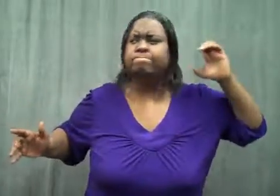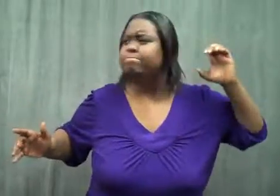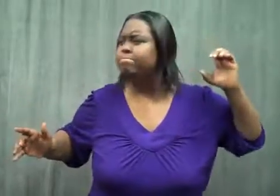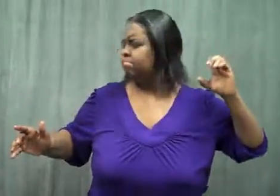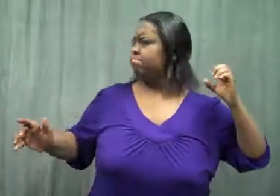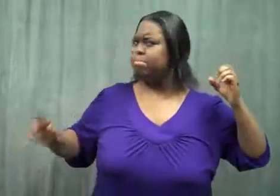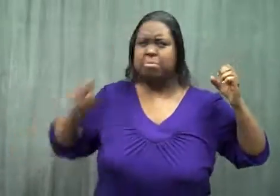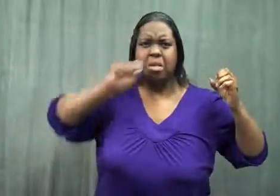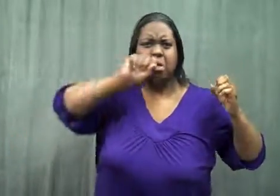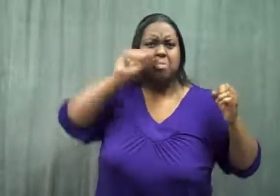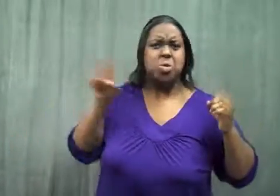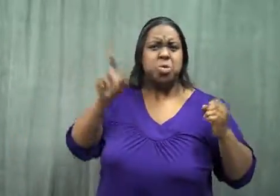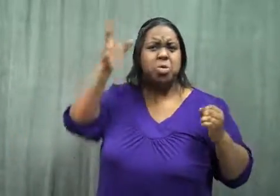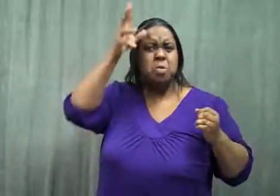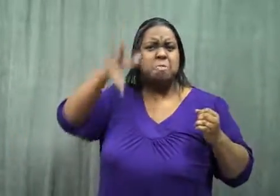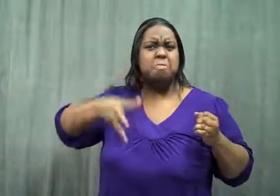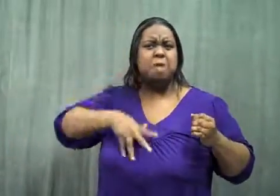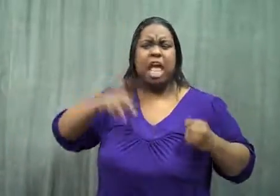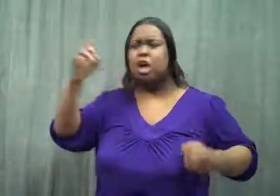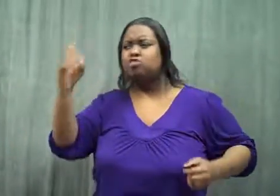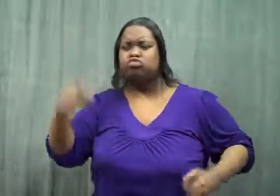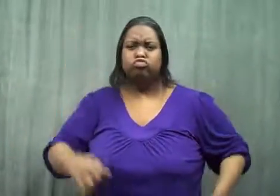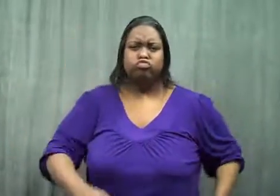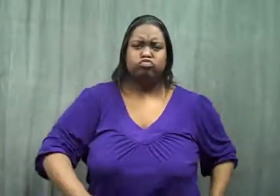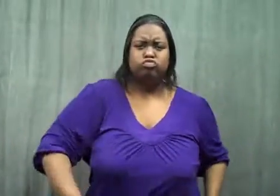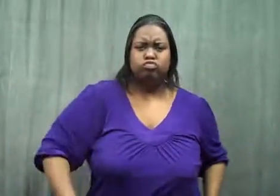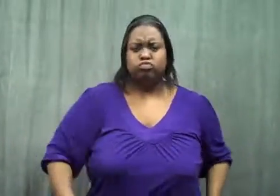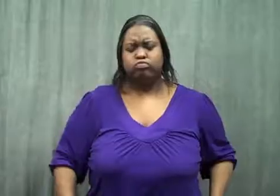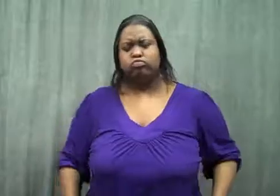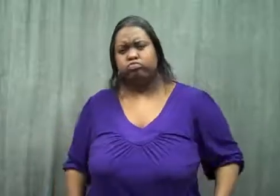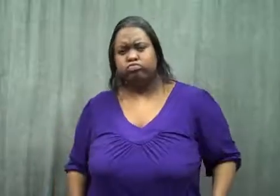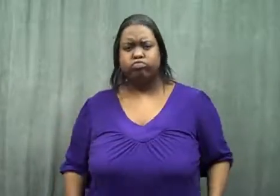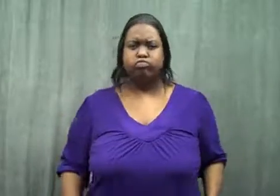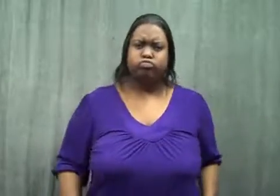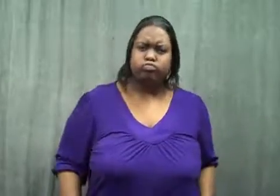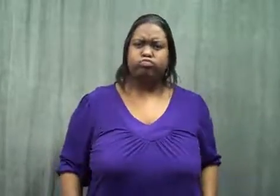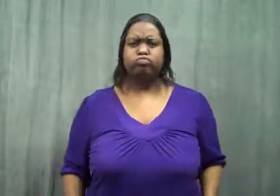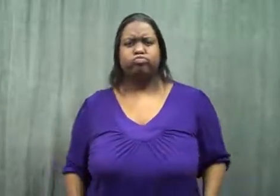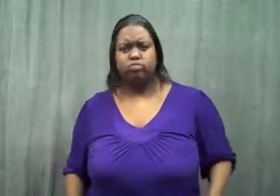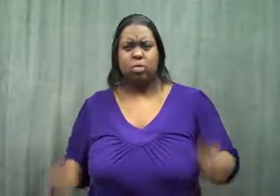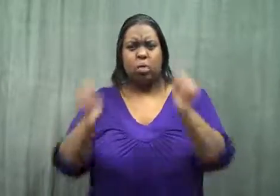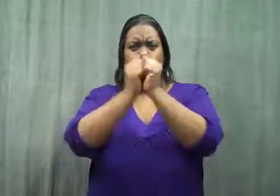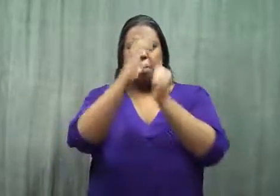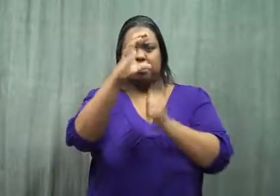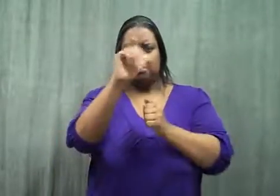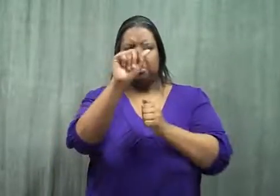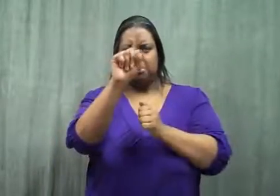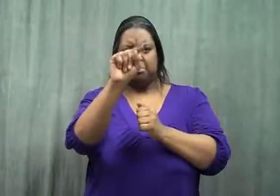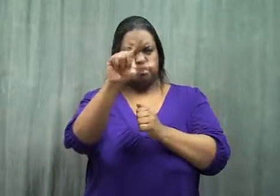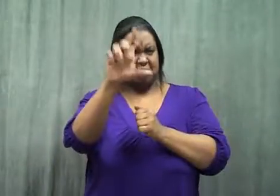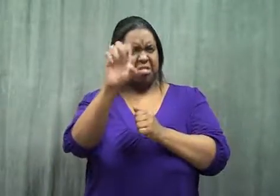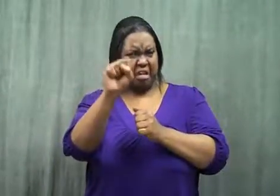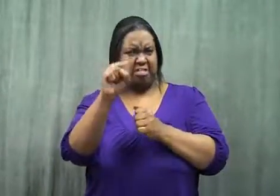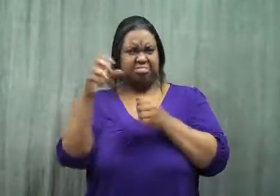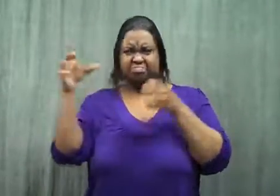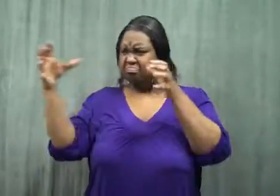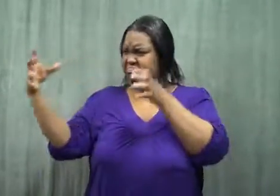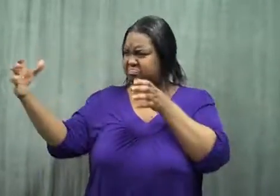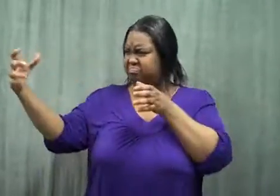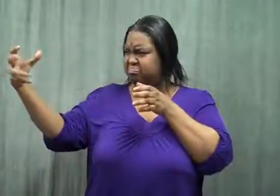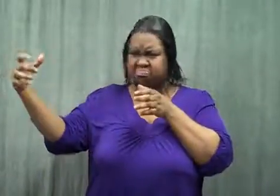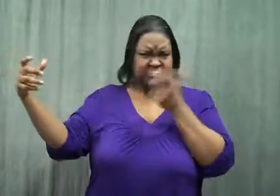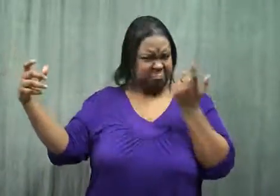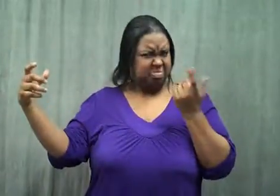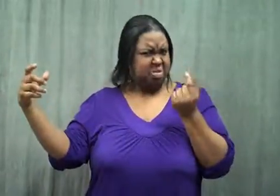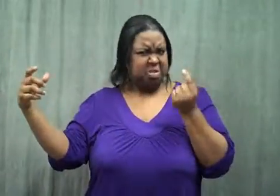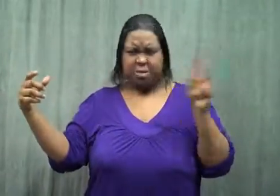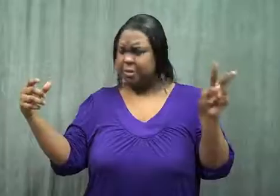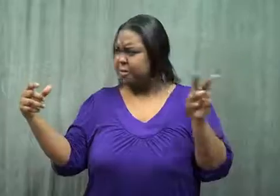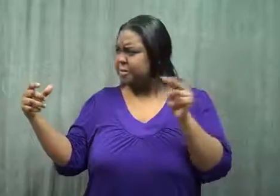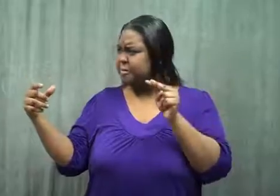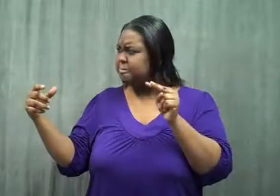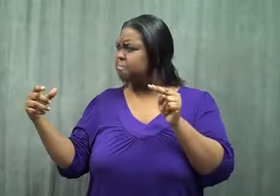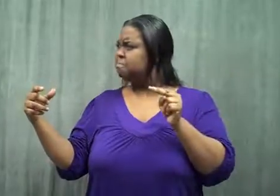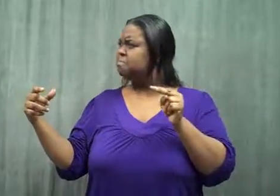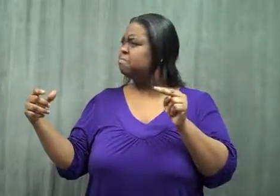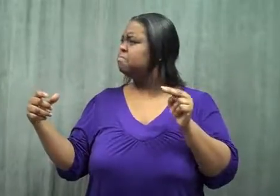He saw a man walking with a herd of cattle.